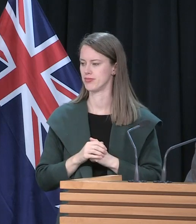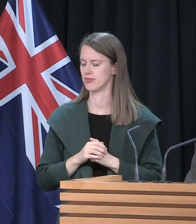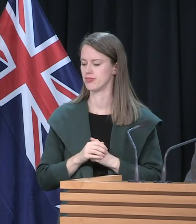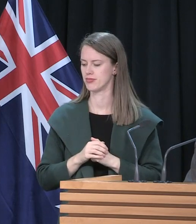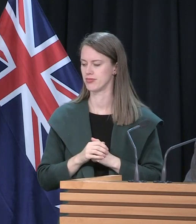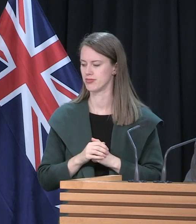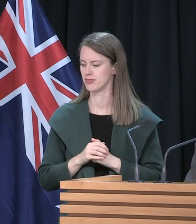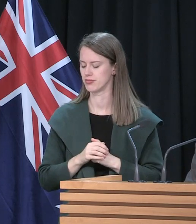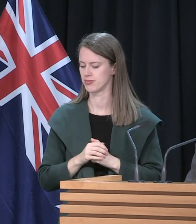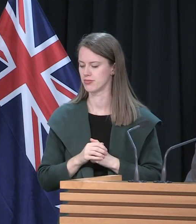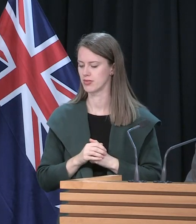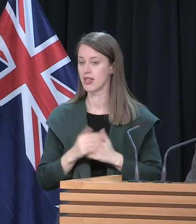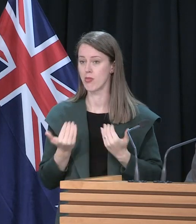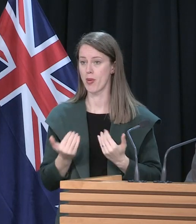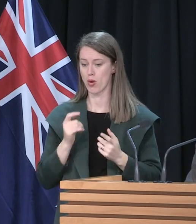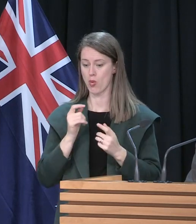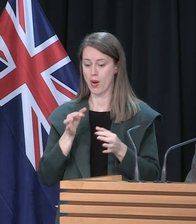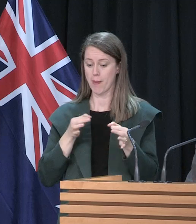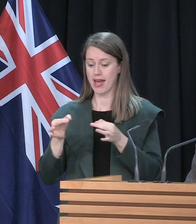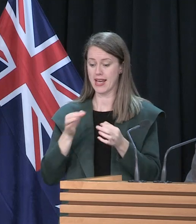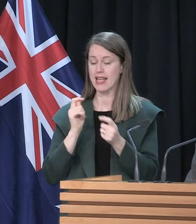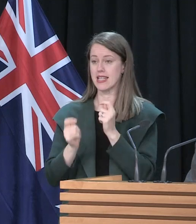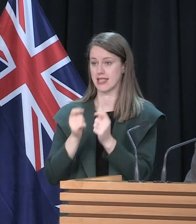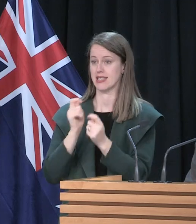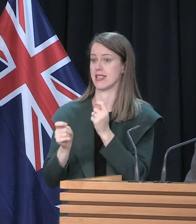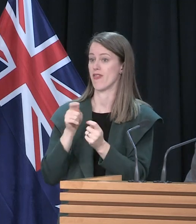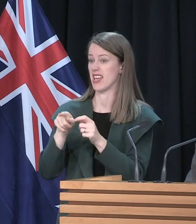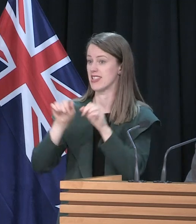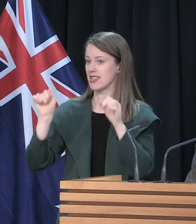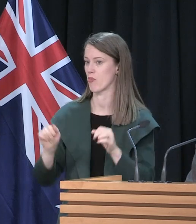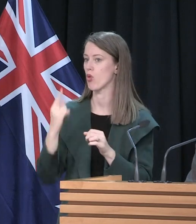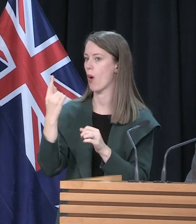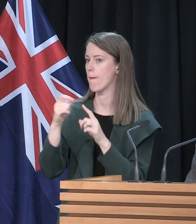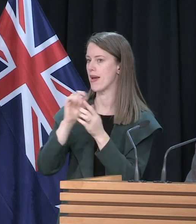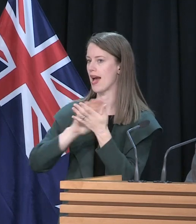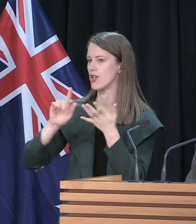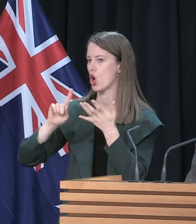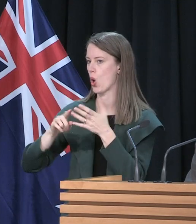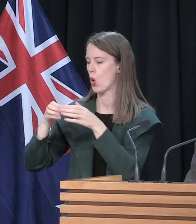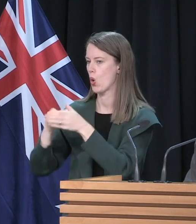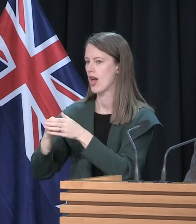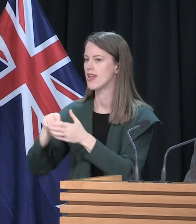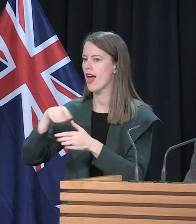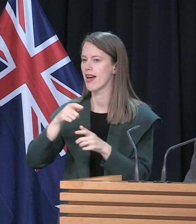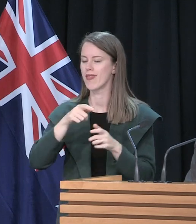capacity. A test of the extent the contact tracing extended